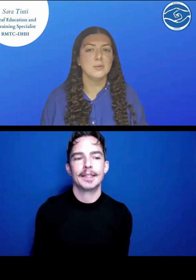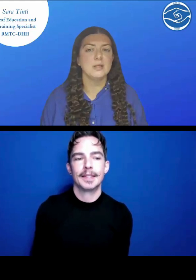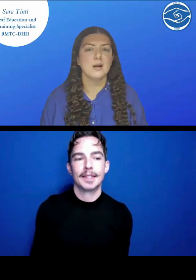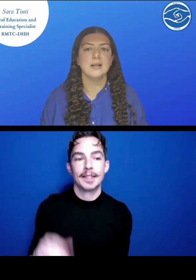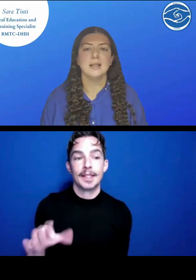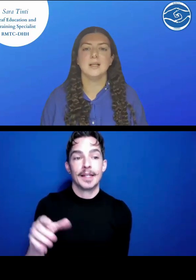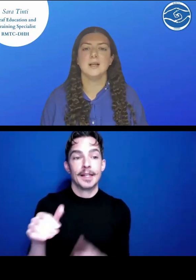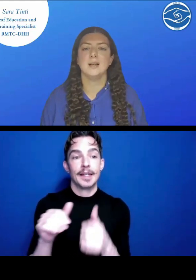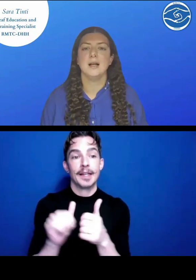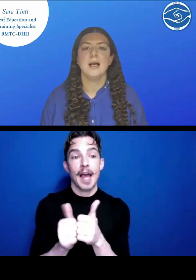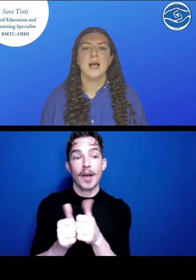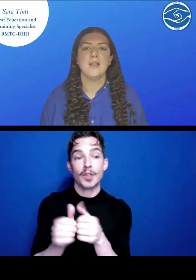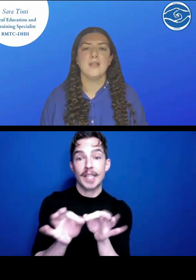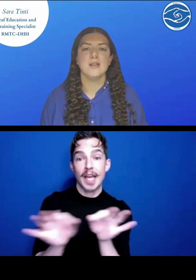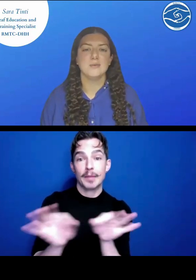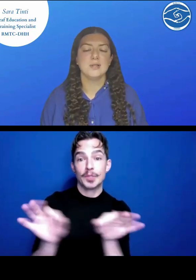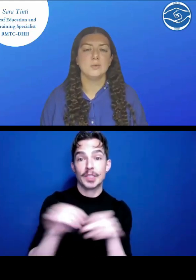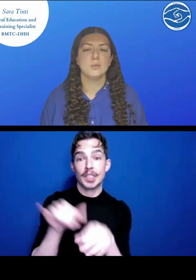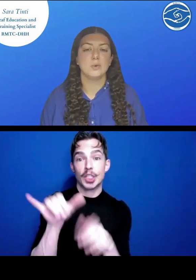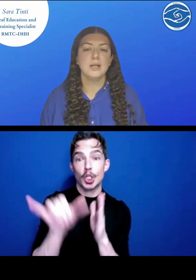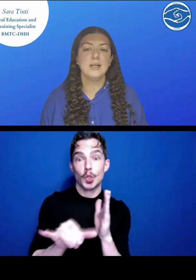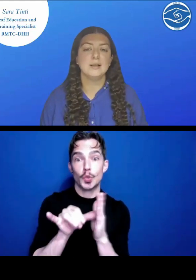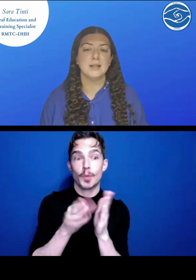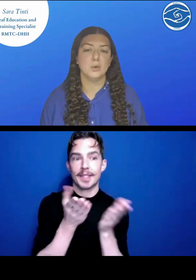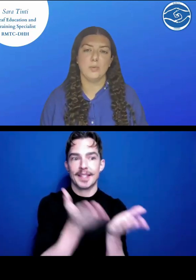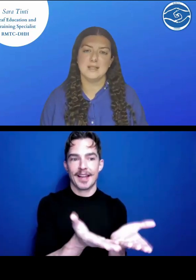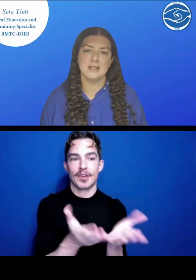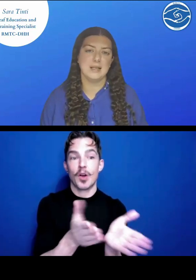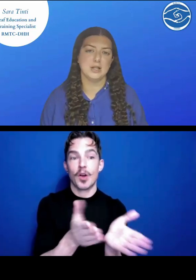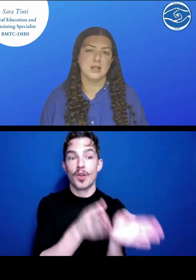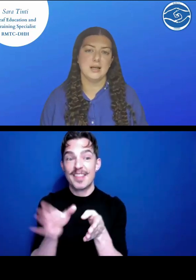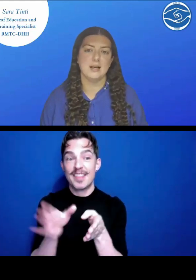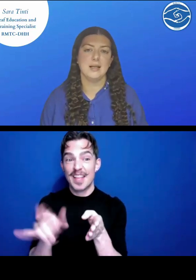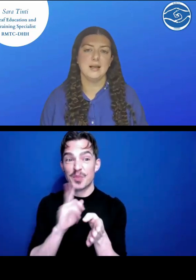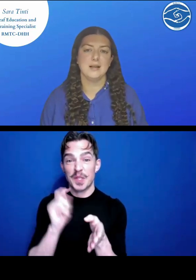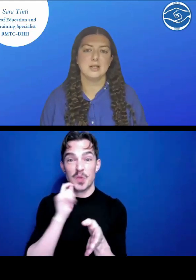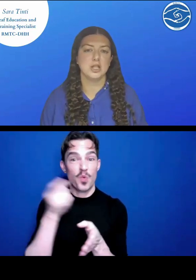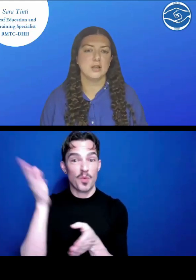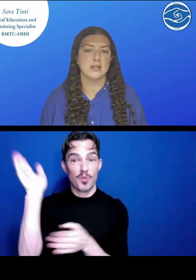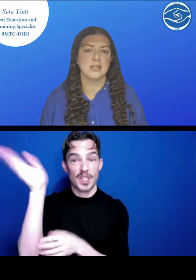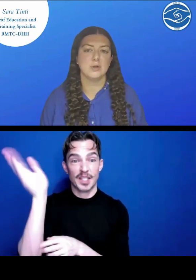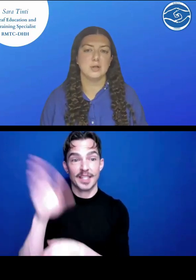YouTube is on here. And then this was a really cool presentation that Candace and Sherry did,